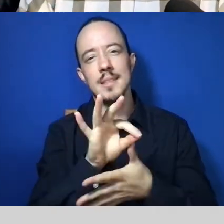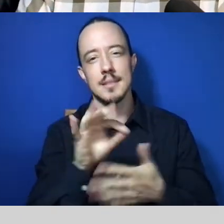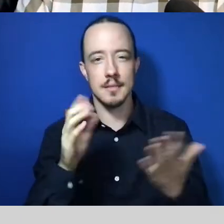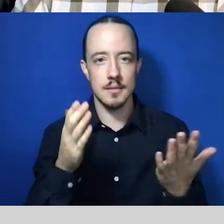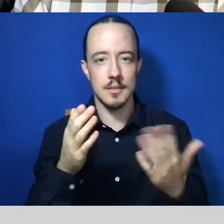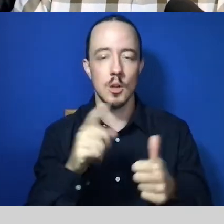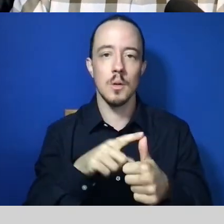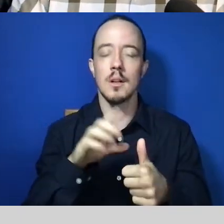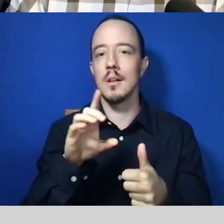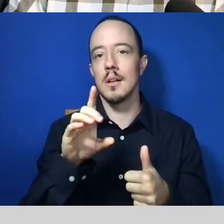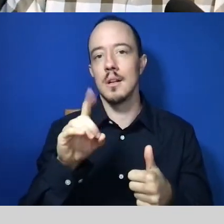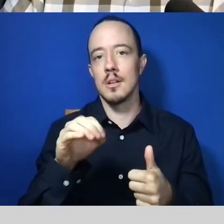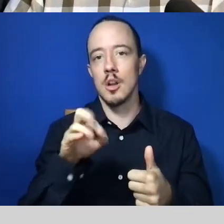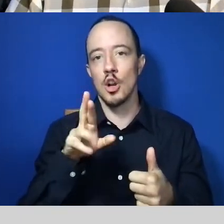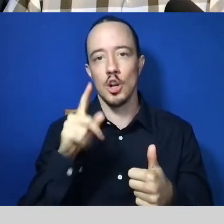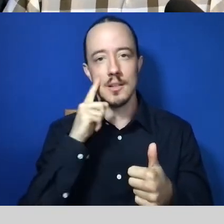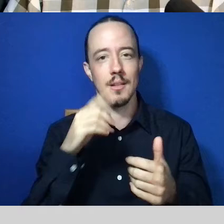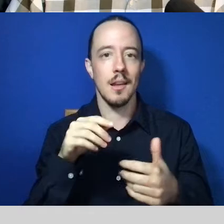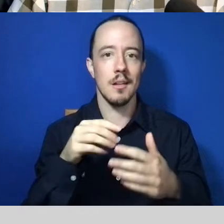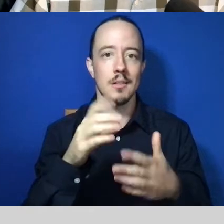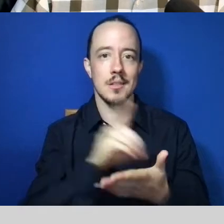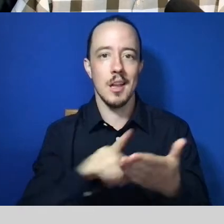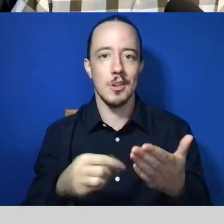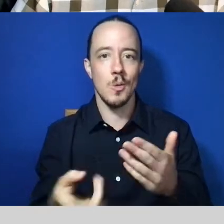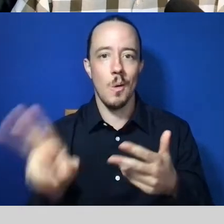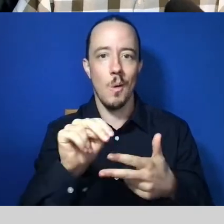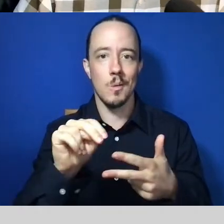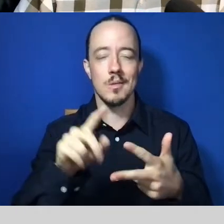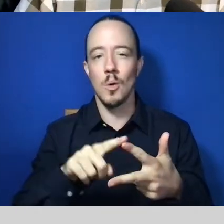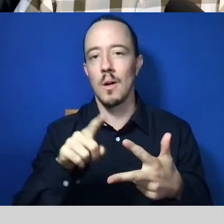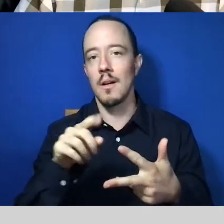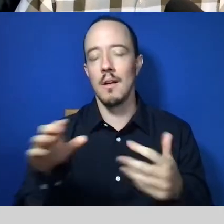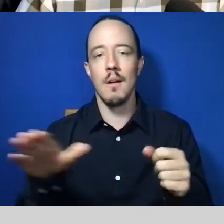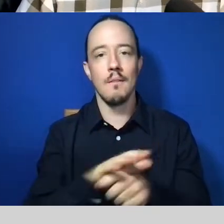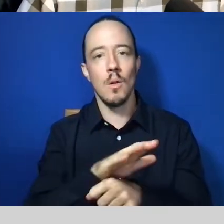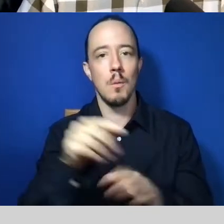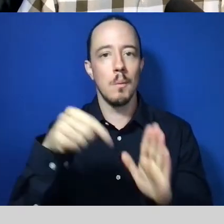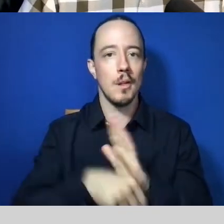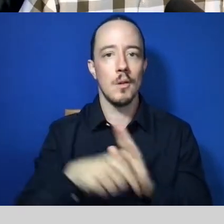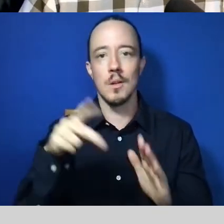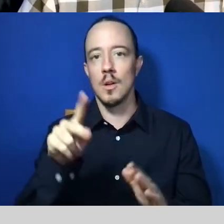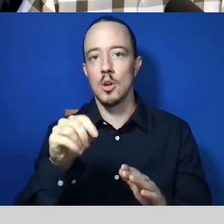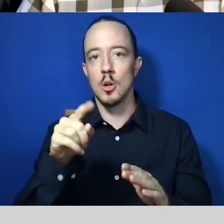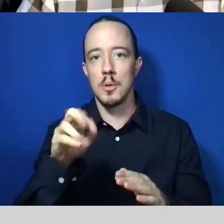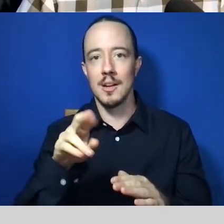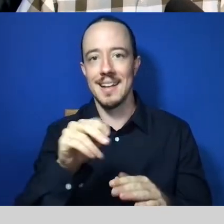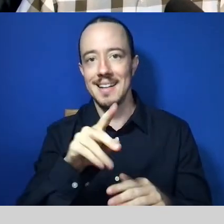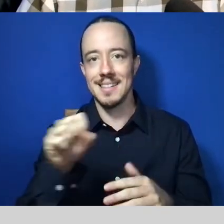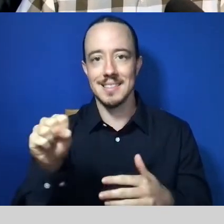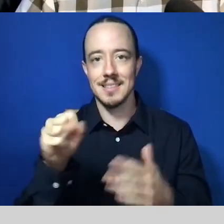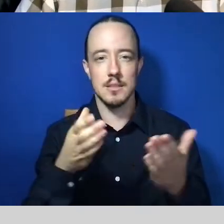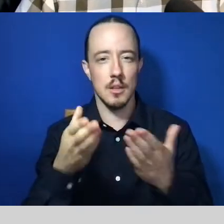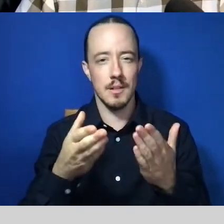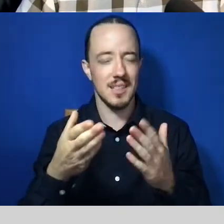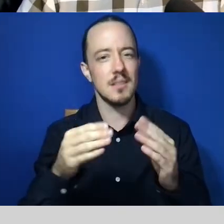going for a full-blown Kubernetes service, which is kind of fraught with complexity. And if you don't need that level of complexity yet,